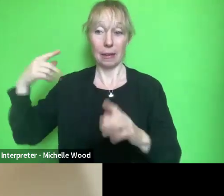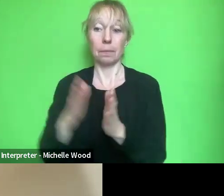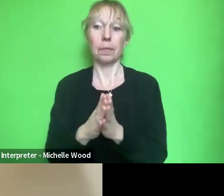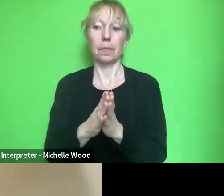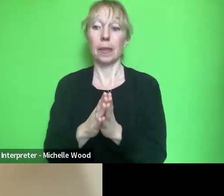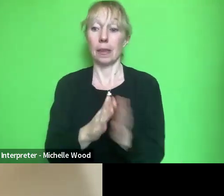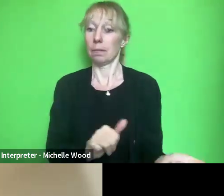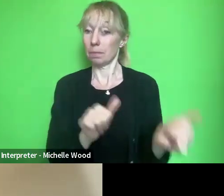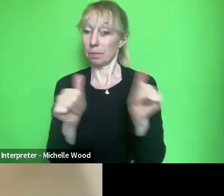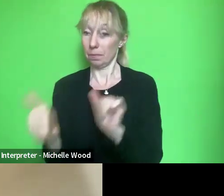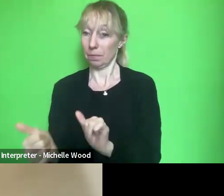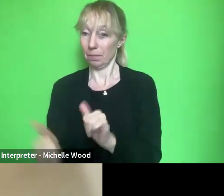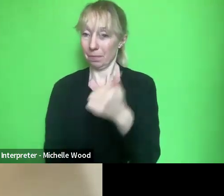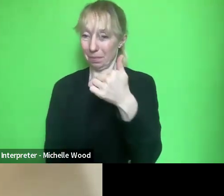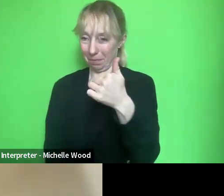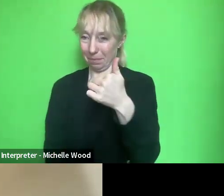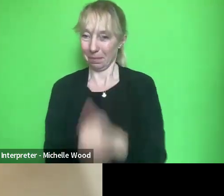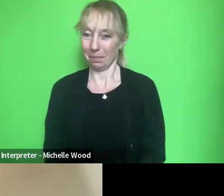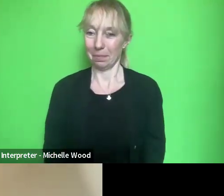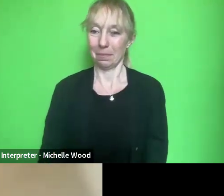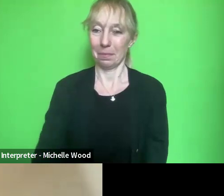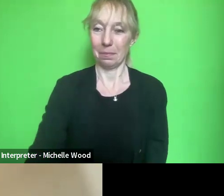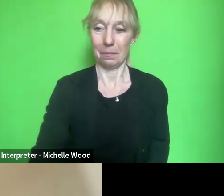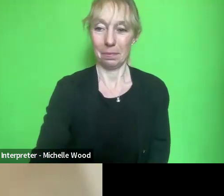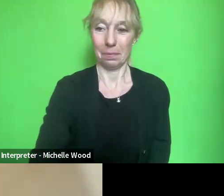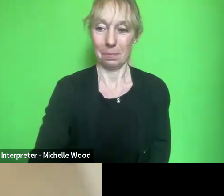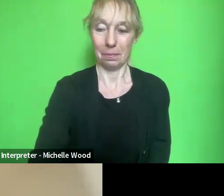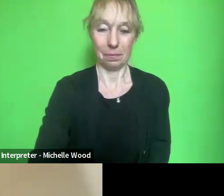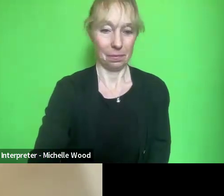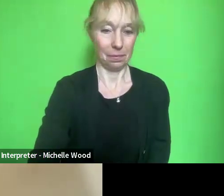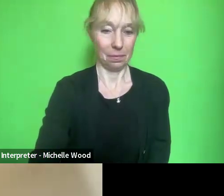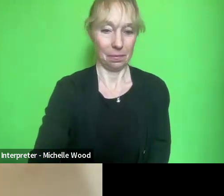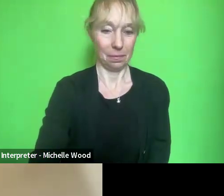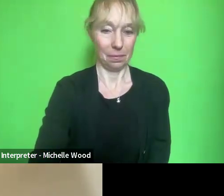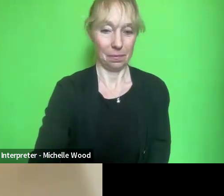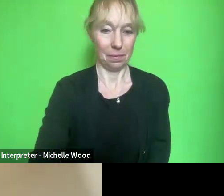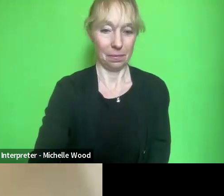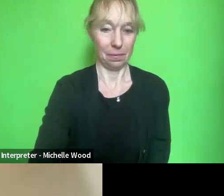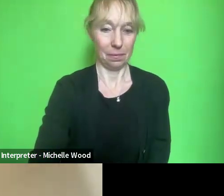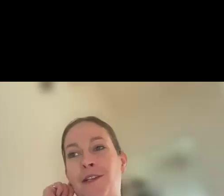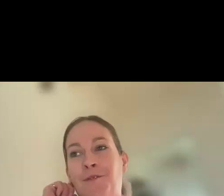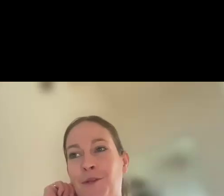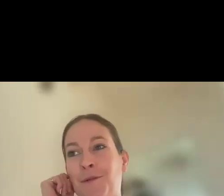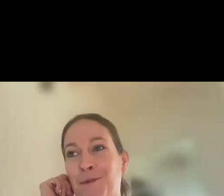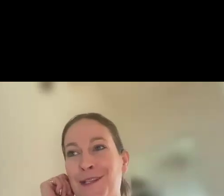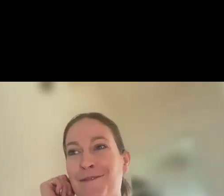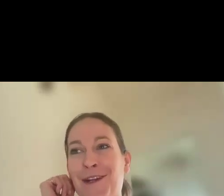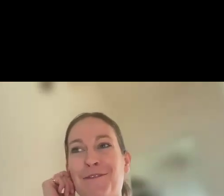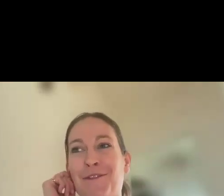undergrad and then got a job very quickly after that just kind of doing whatever I could